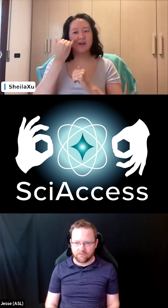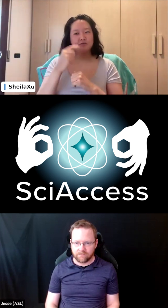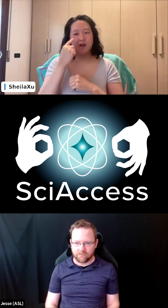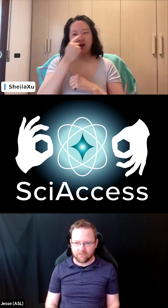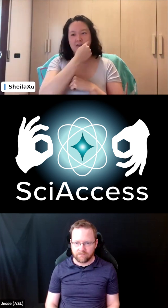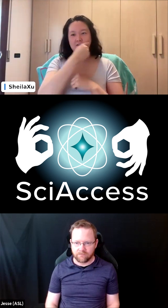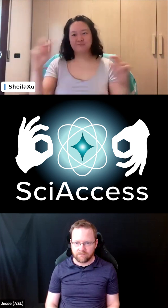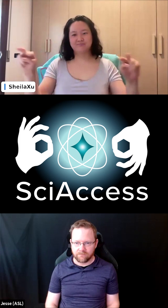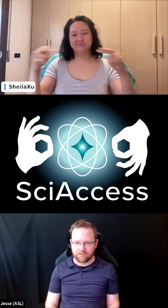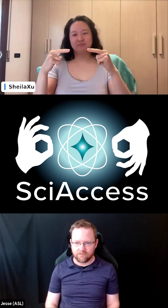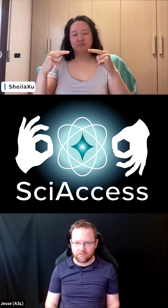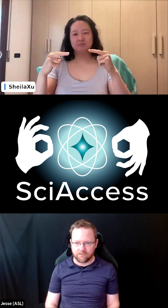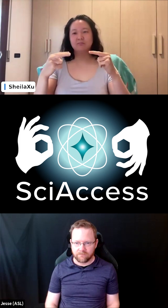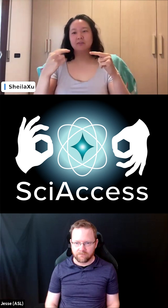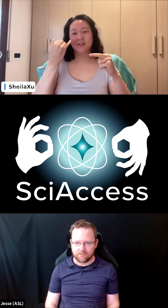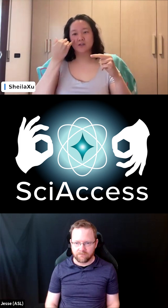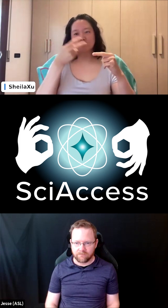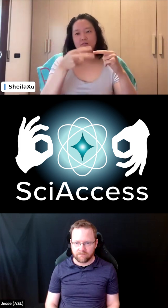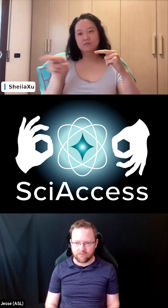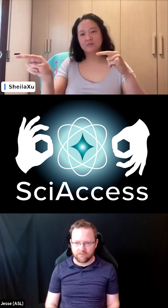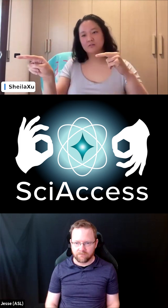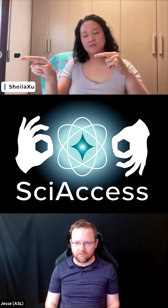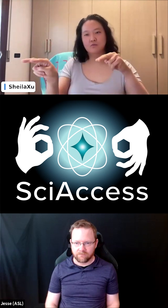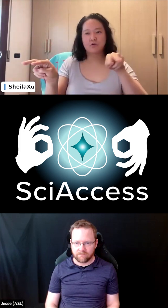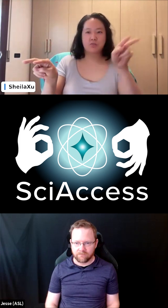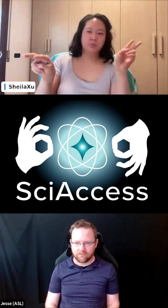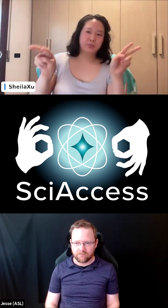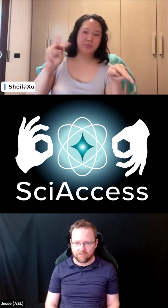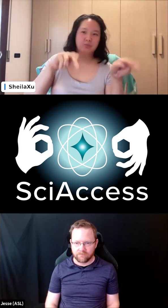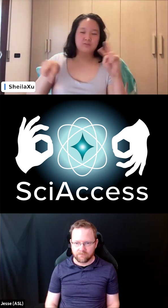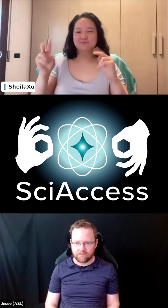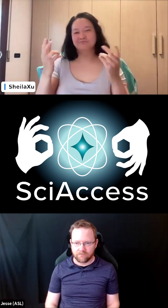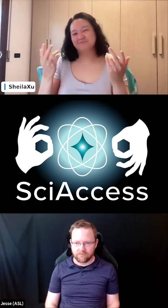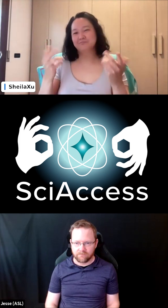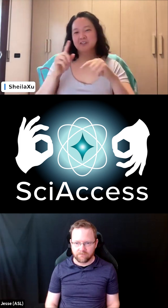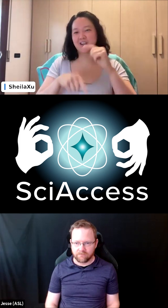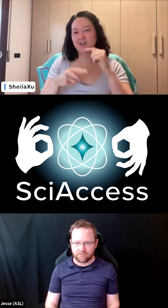As long as we maintained eye contact. We looked away or floated off we could no longer understand